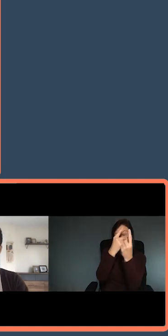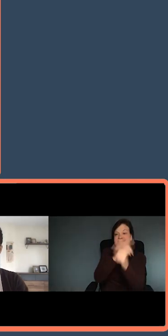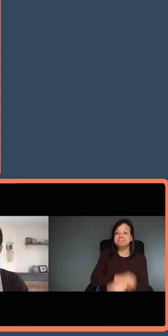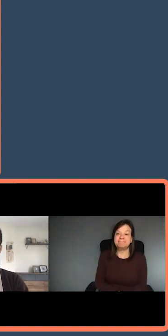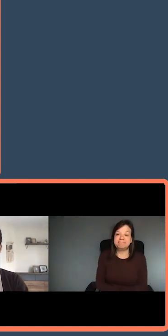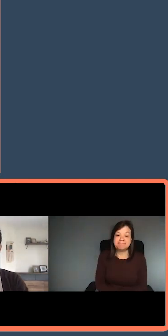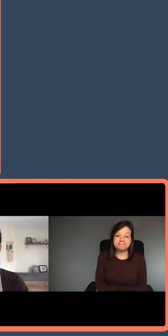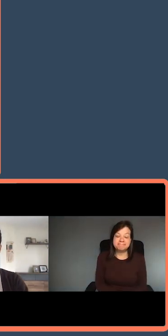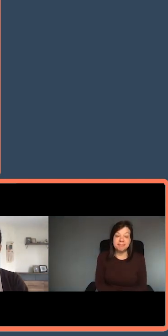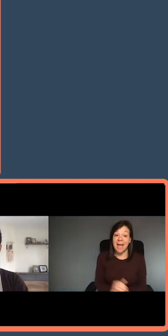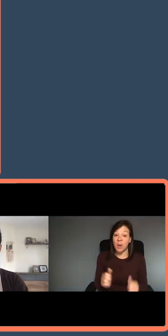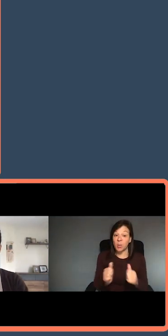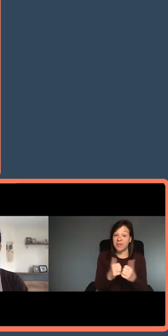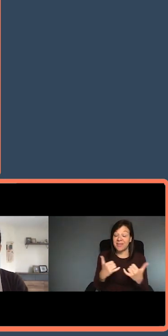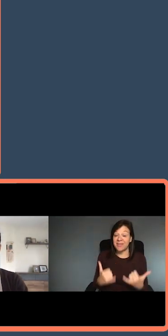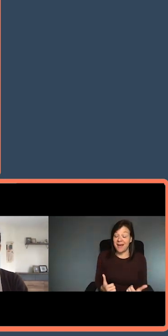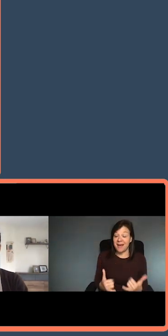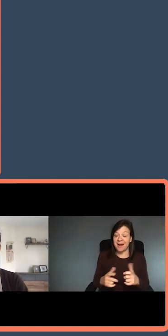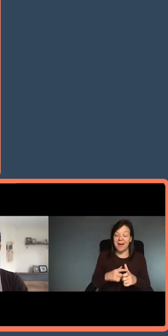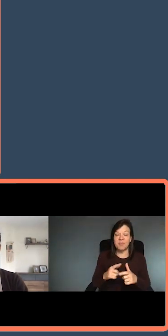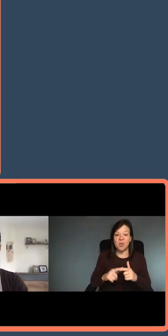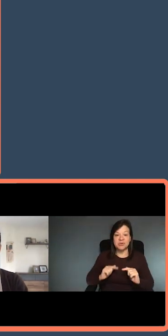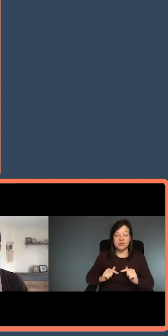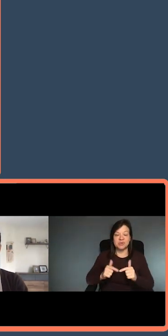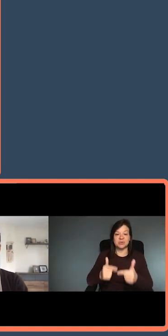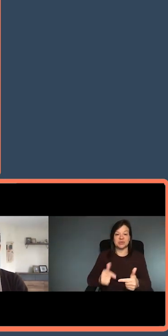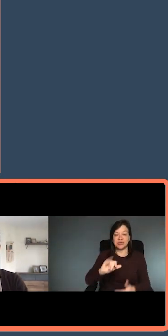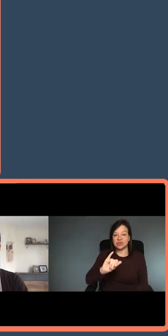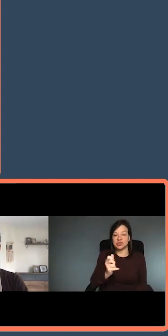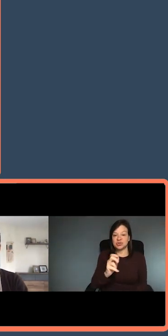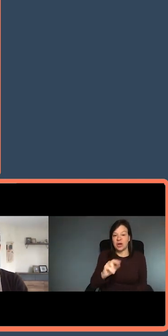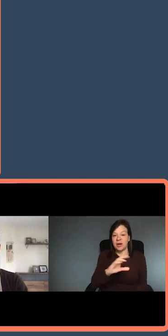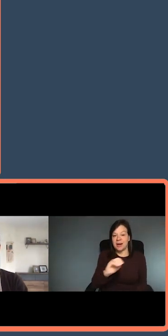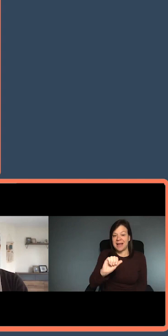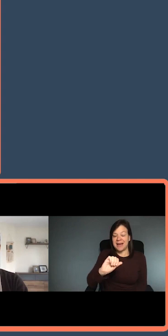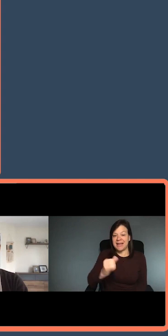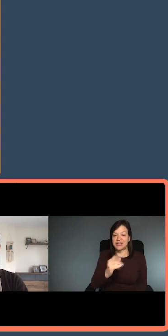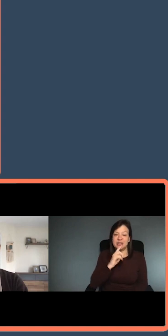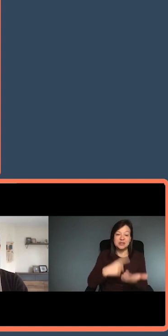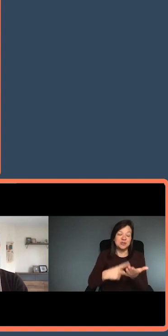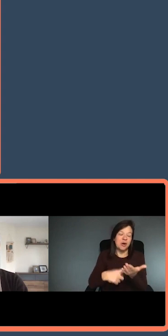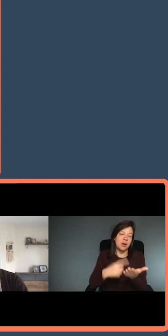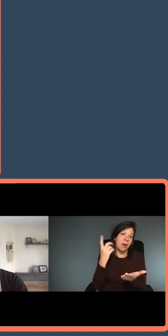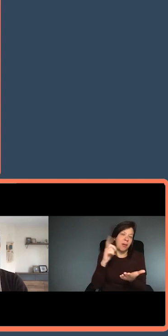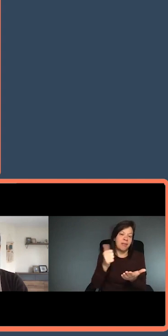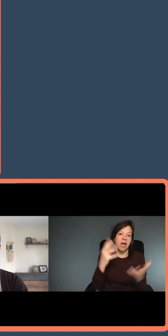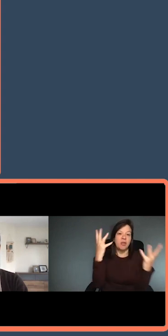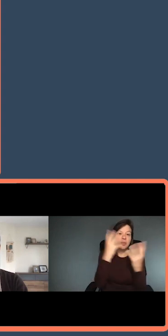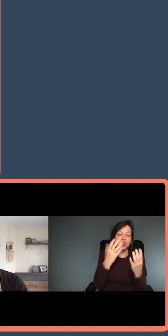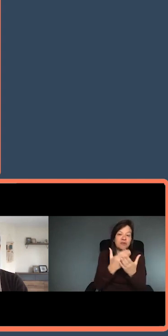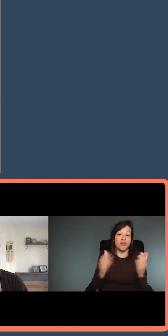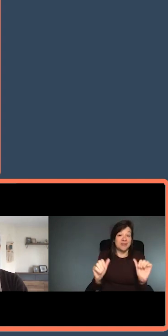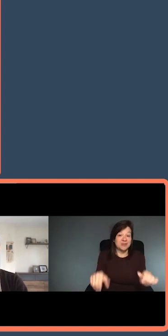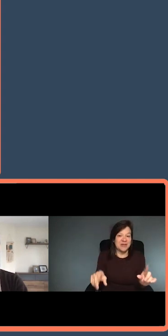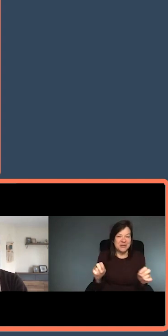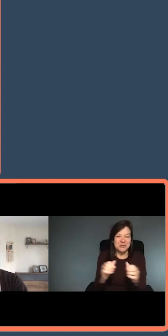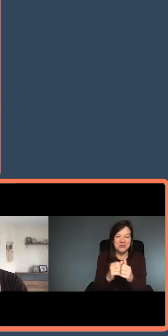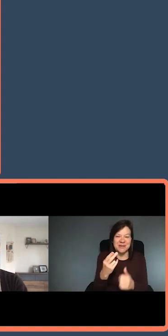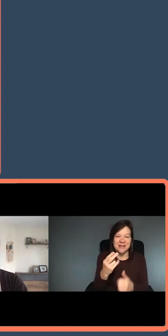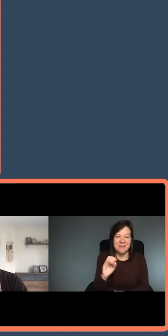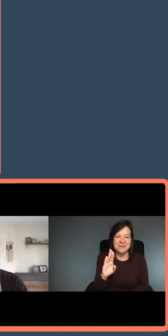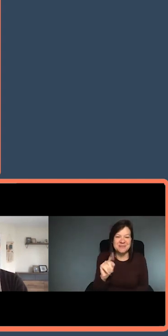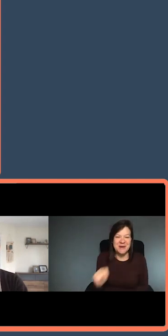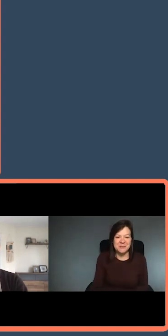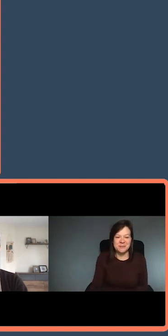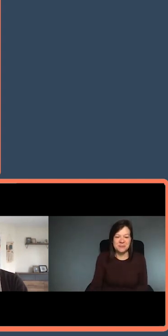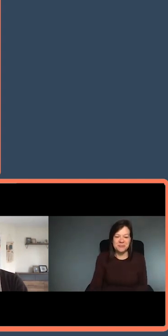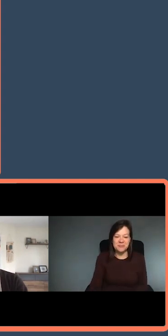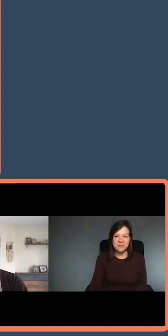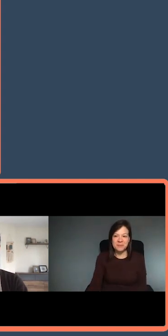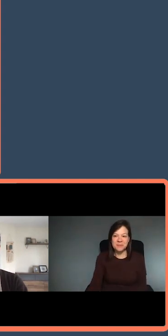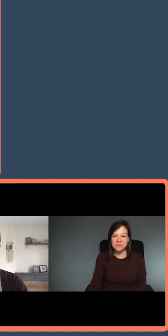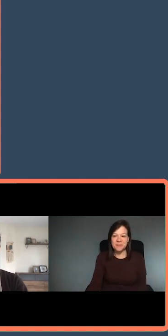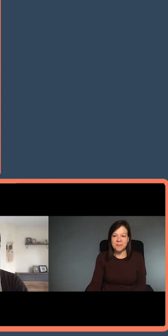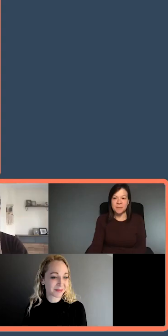AND WITH THAT I'M GOING TO HAND IT OFF TO JON AND AJ TO